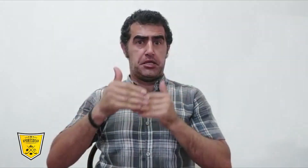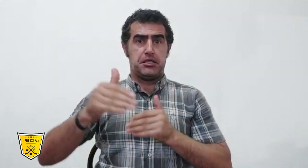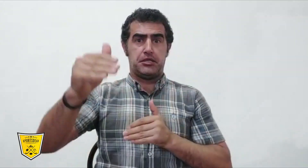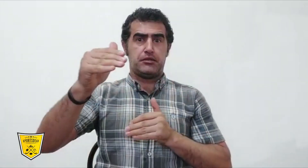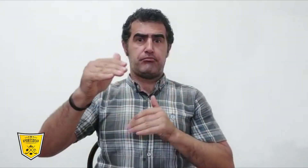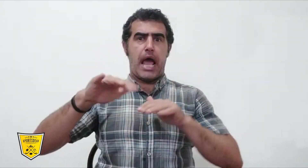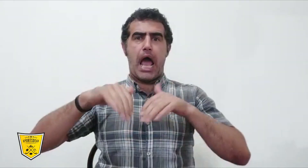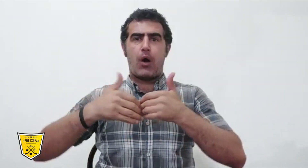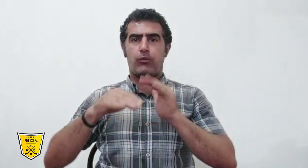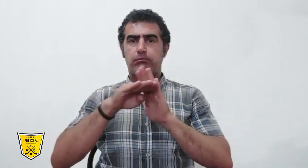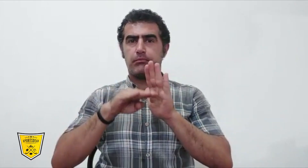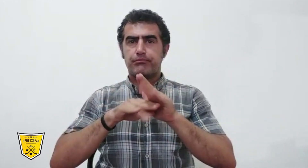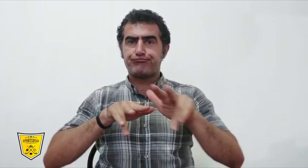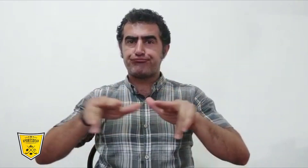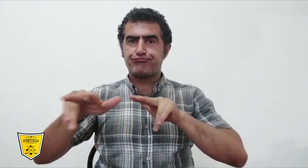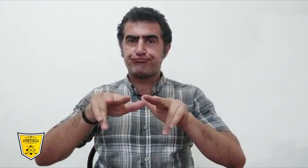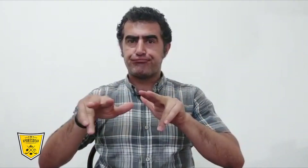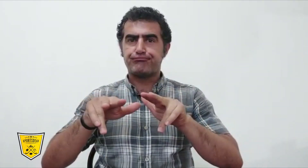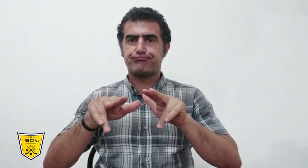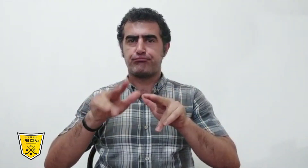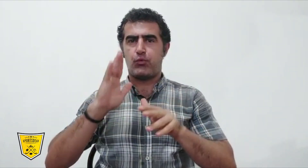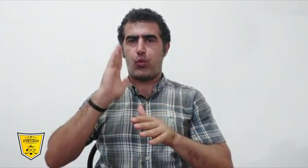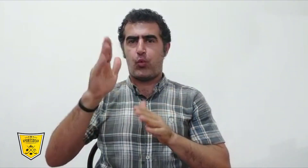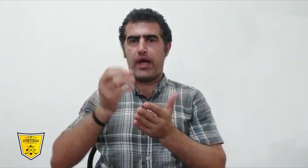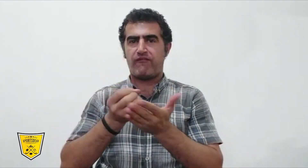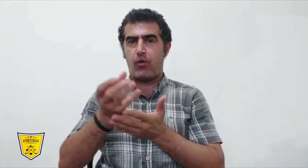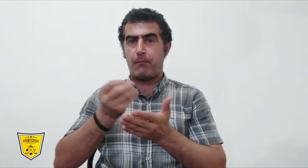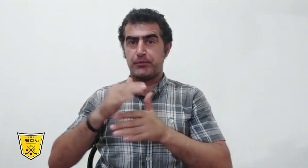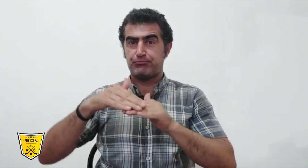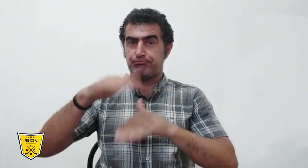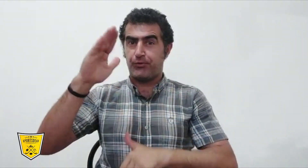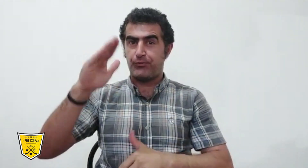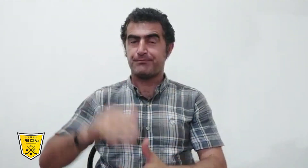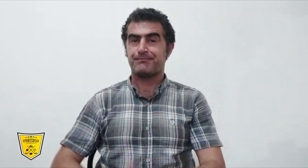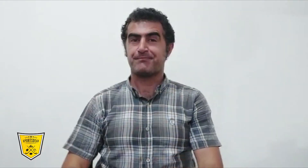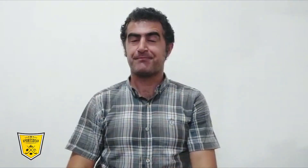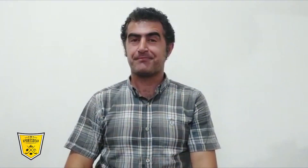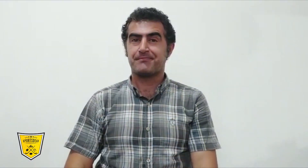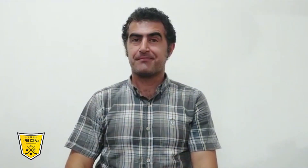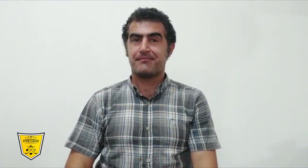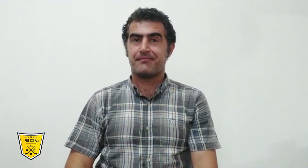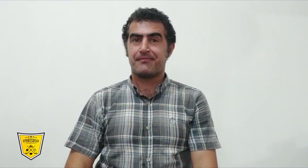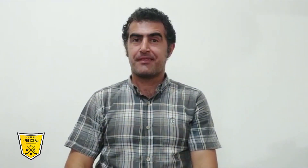for the Games will present the report and share the detailed